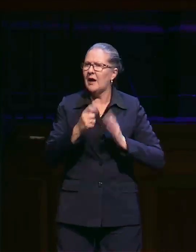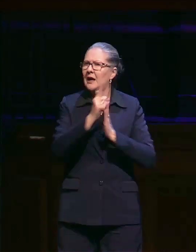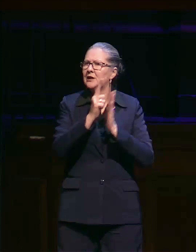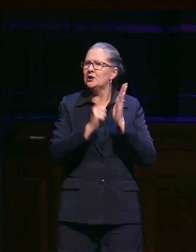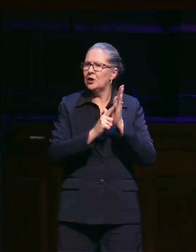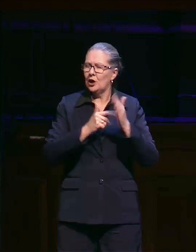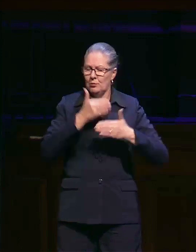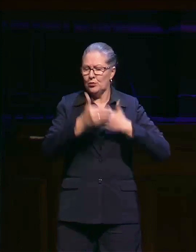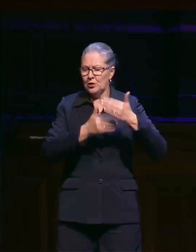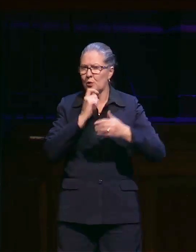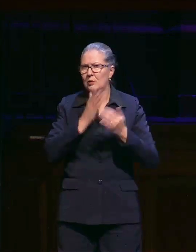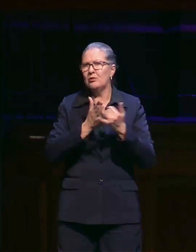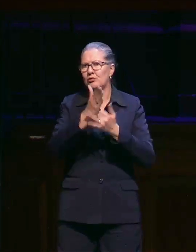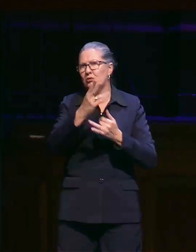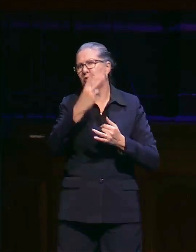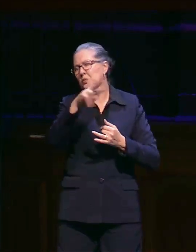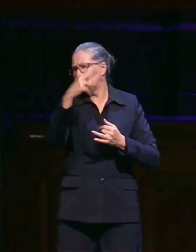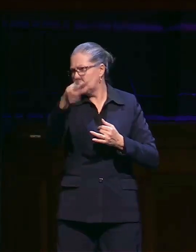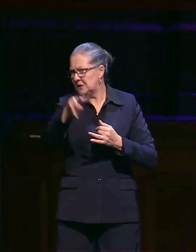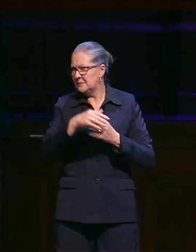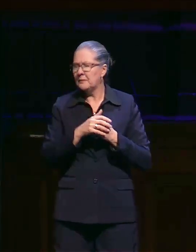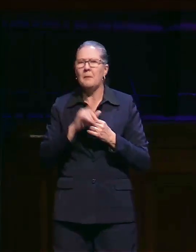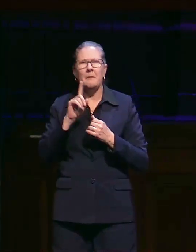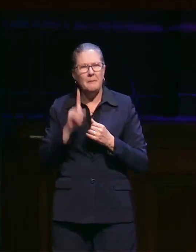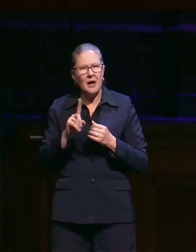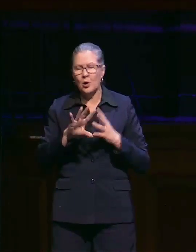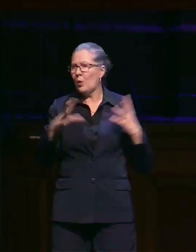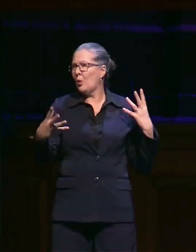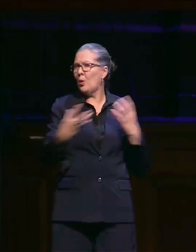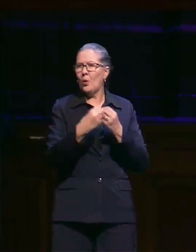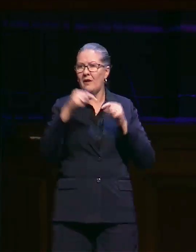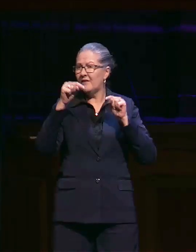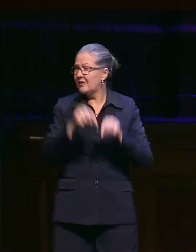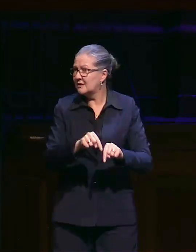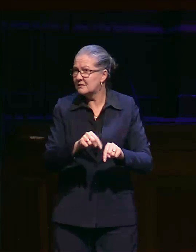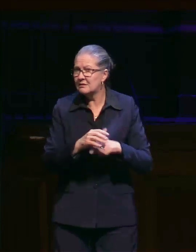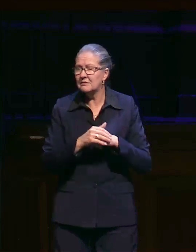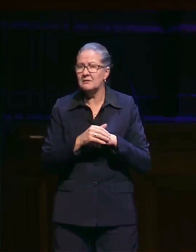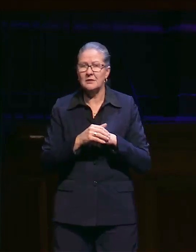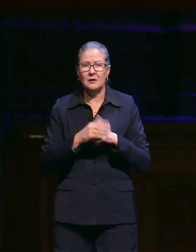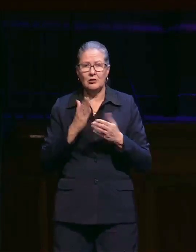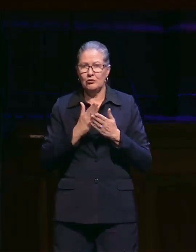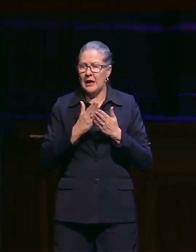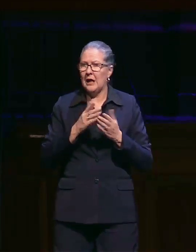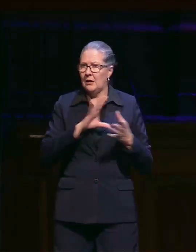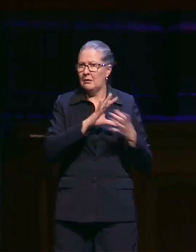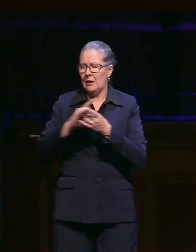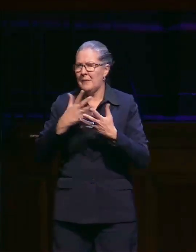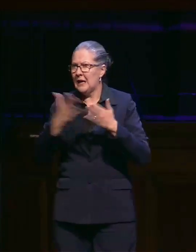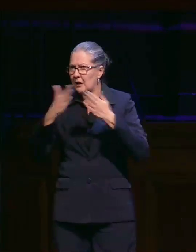2020 but all of this of course it's part of a much wider goal building a public